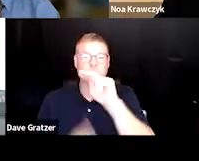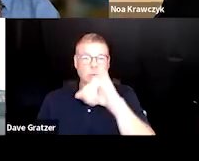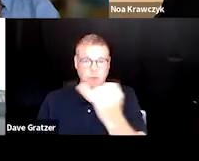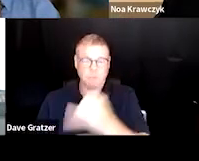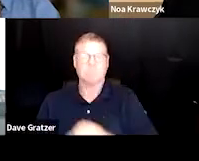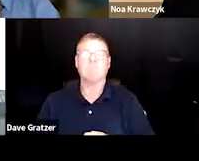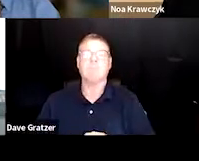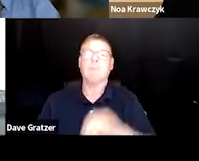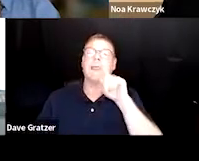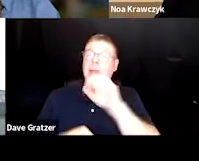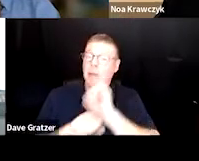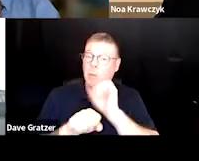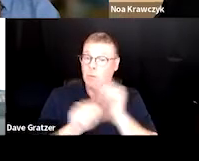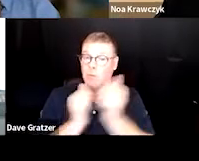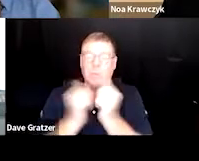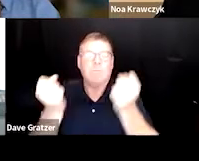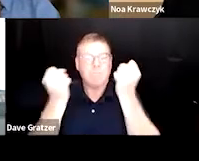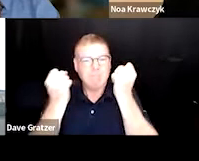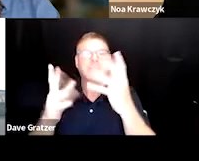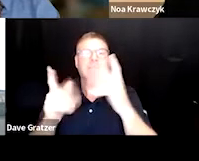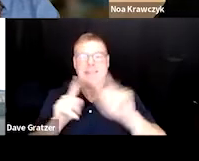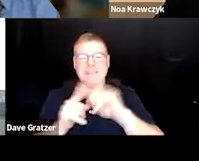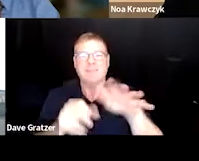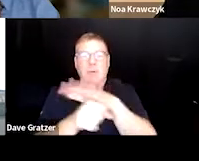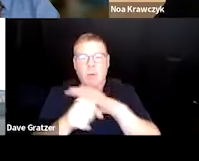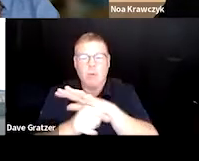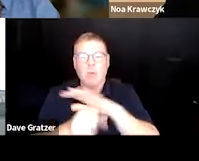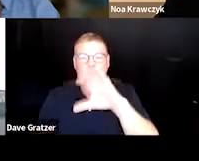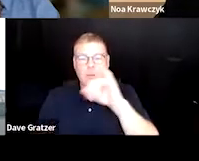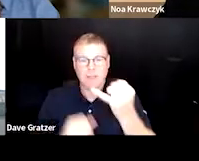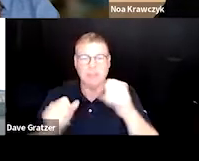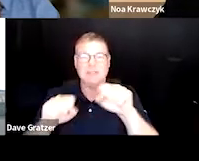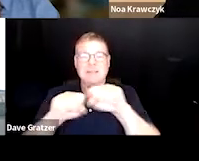She works with a number of local criminal justice system and community based stakeholders